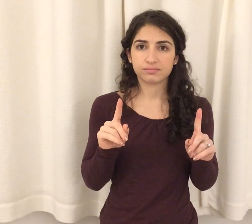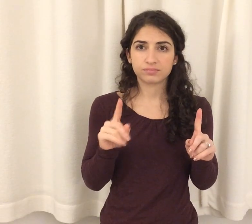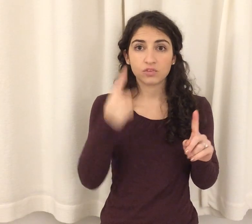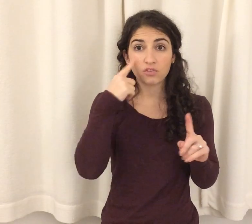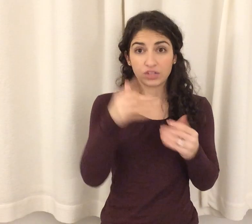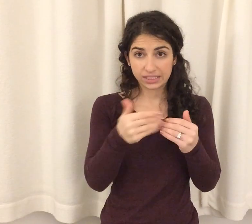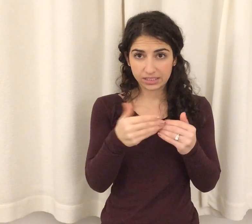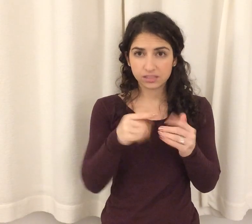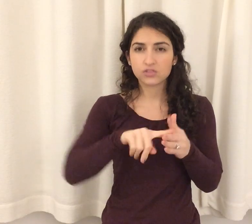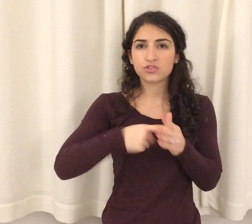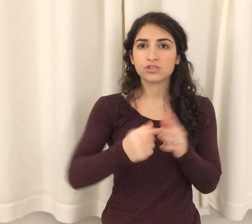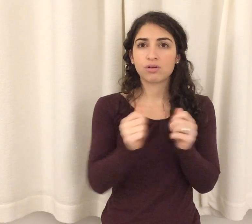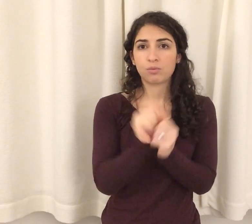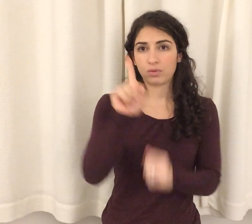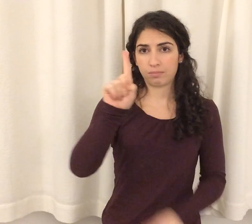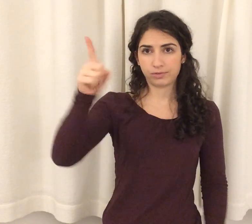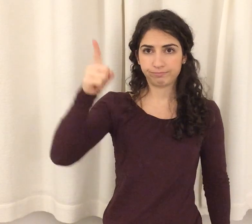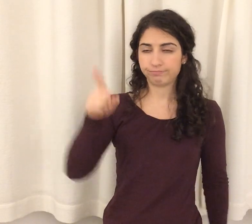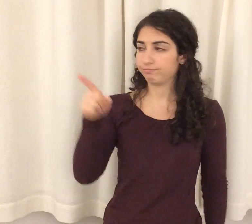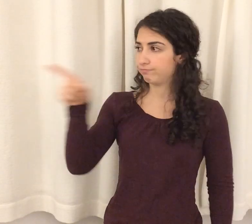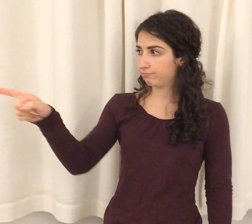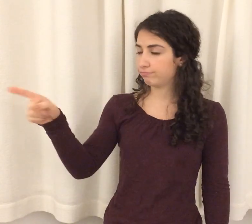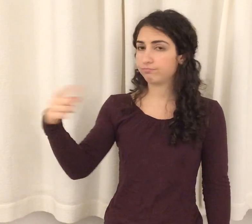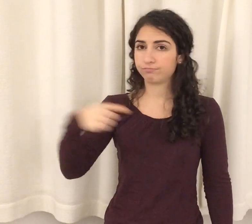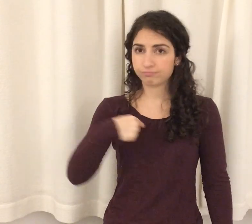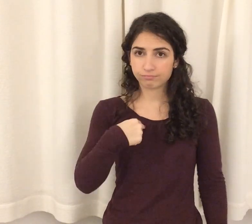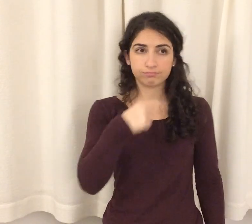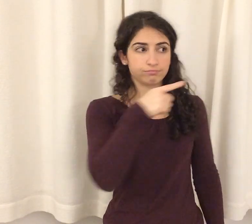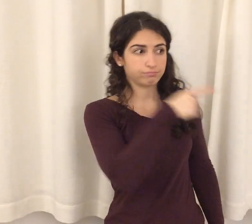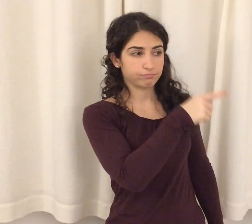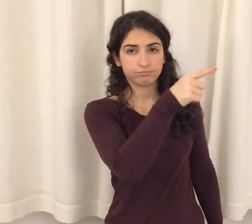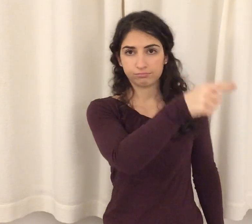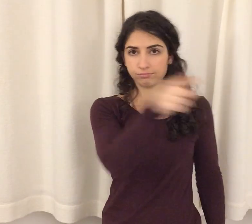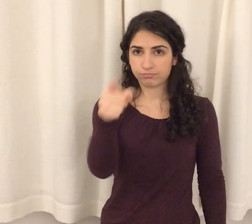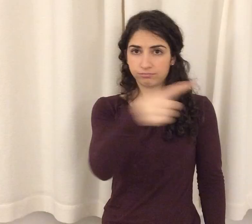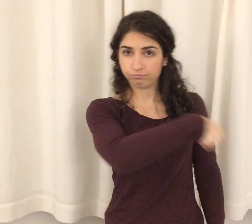today just to keep things simple and get started, a good way to learn is to start